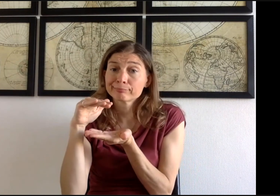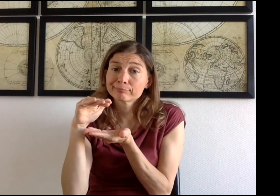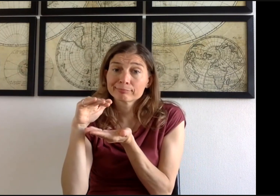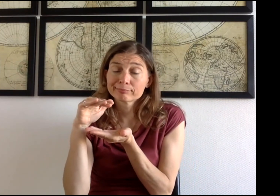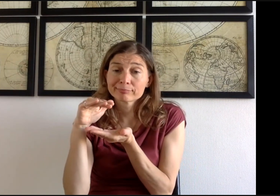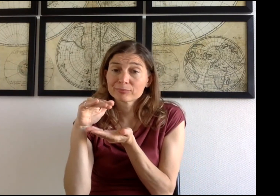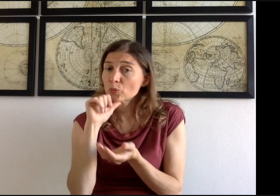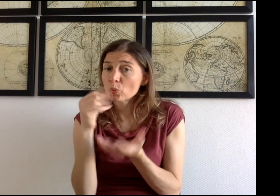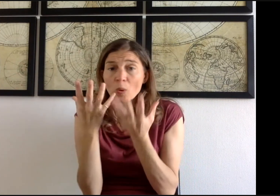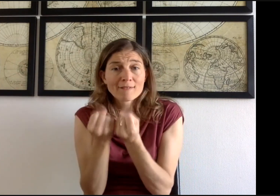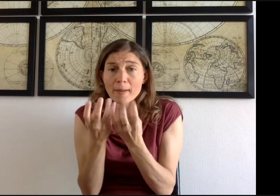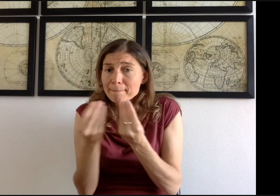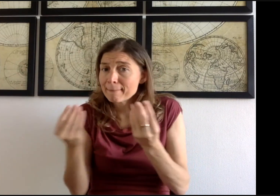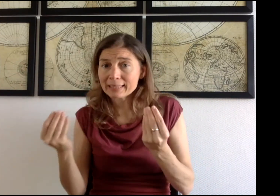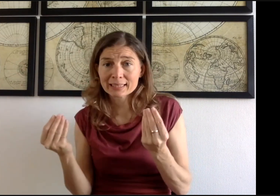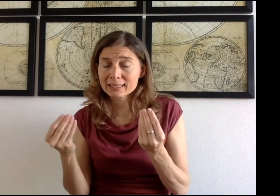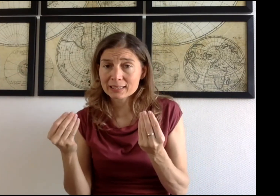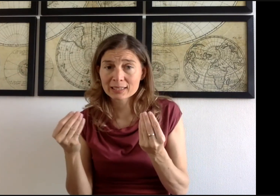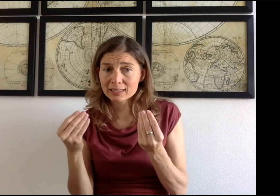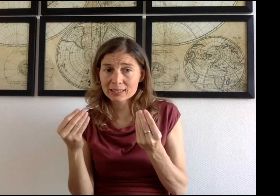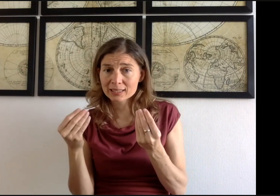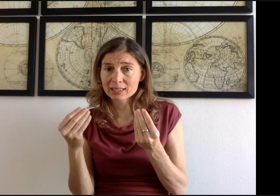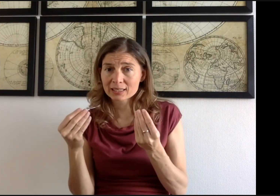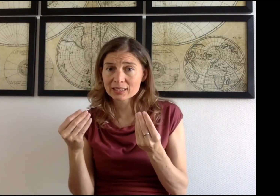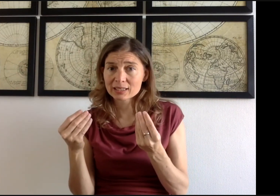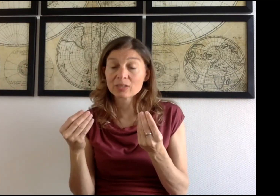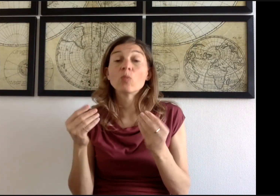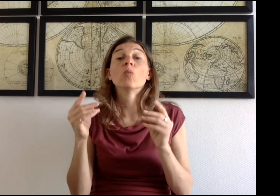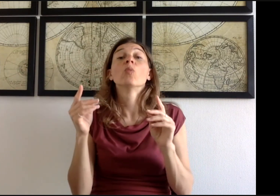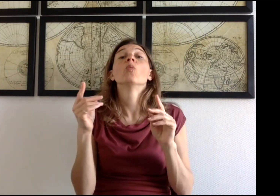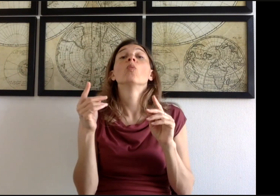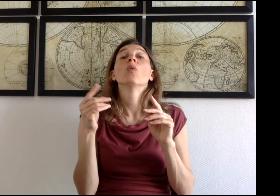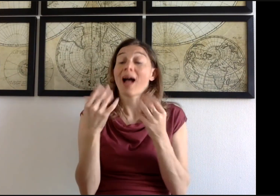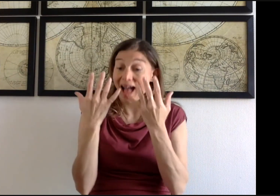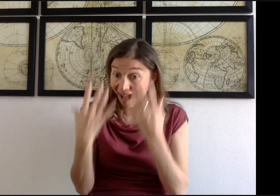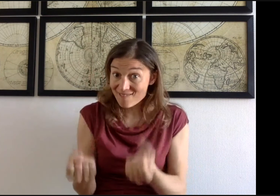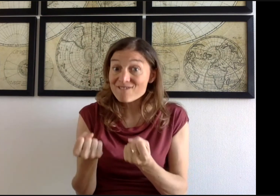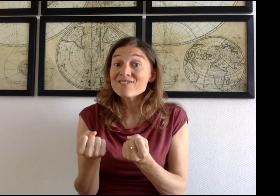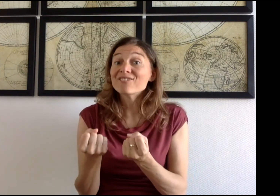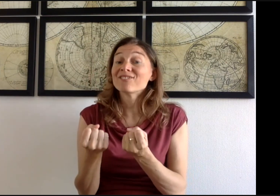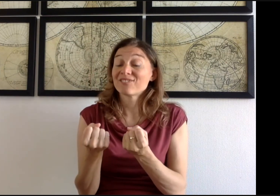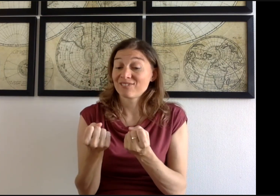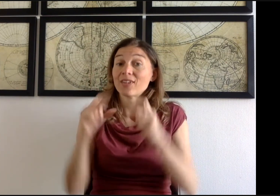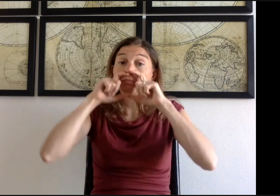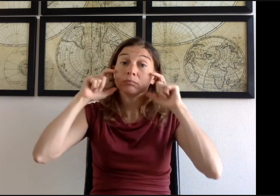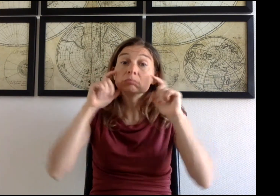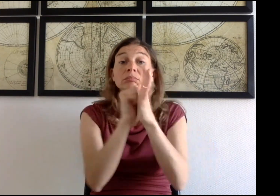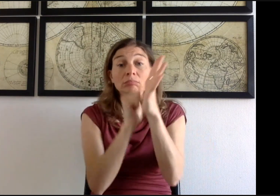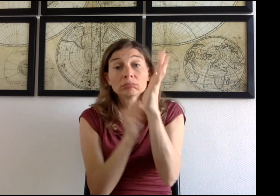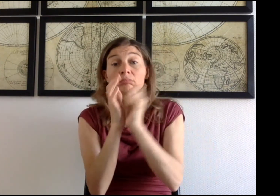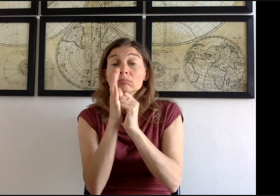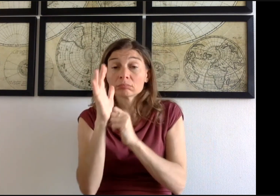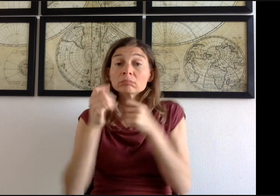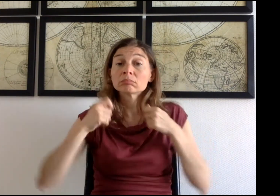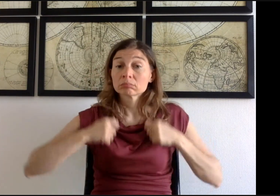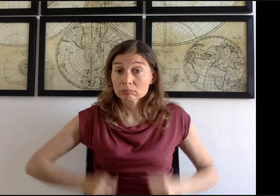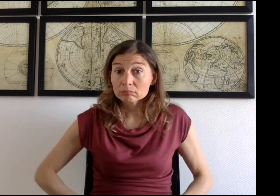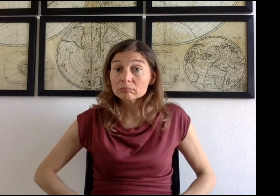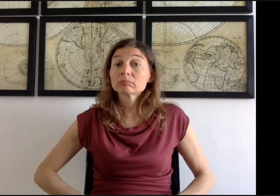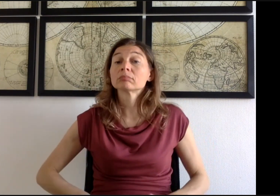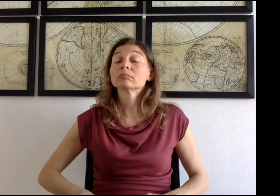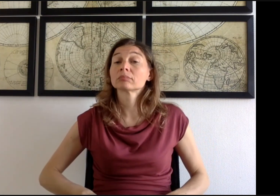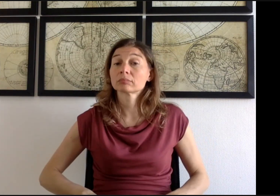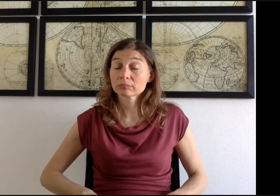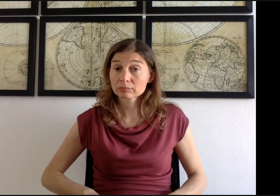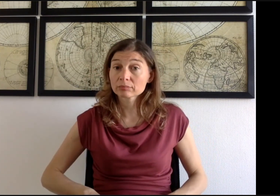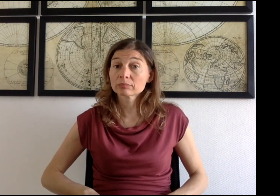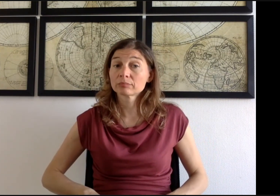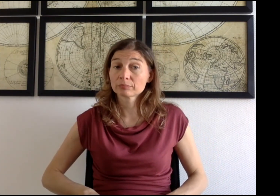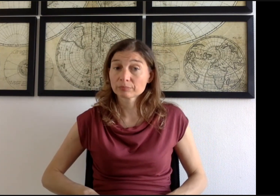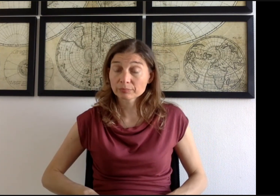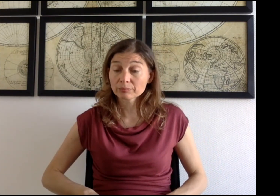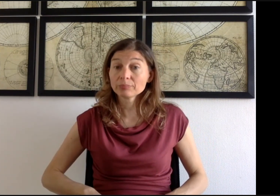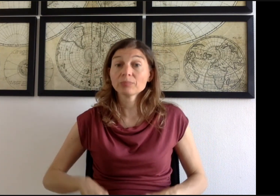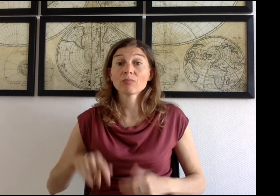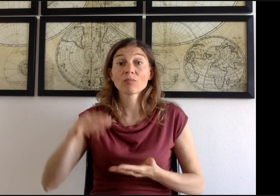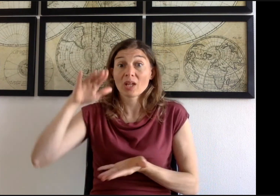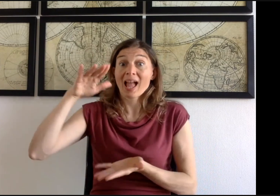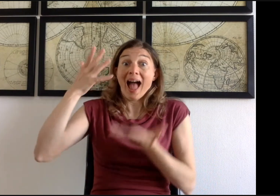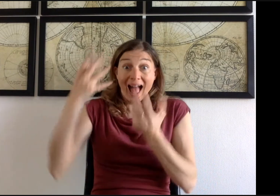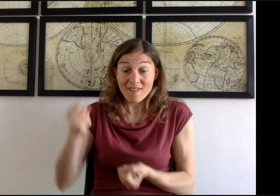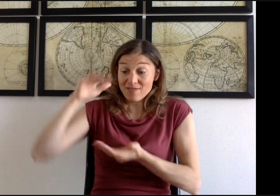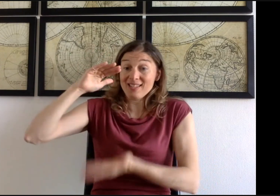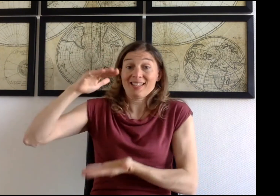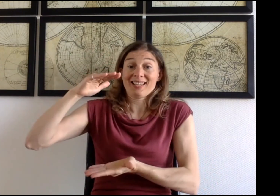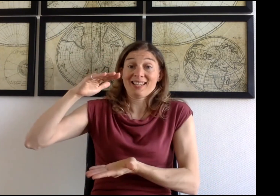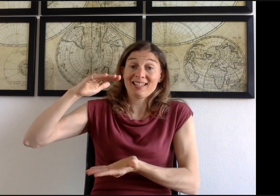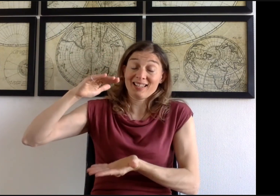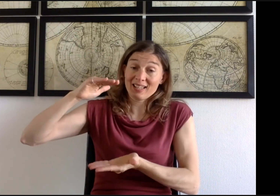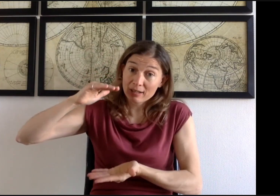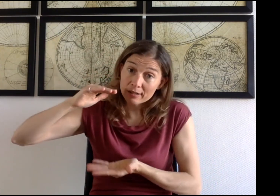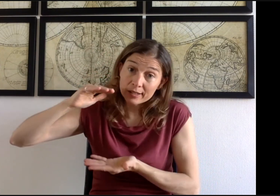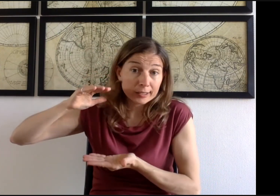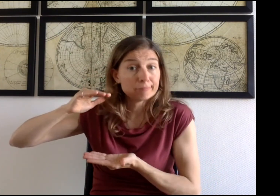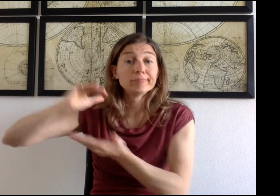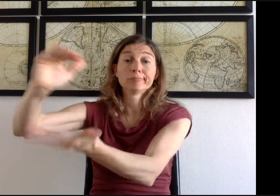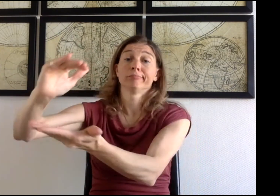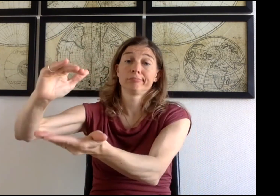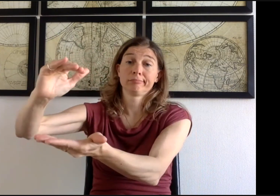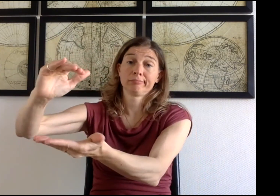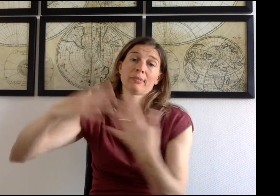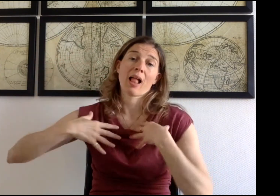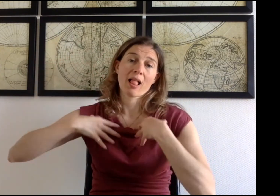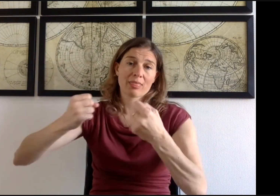And the available protective devices were sent all also to the staff.